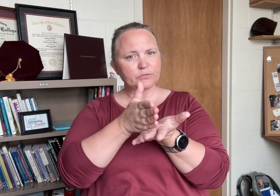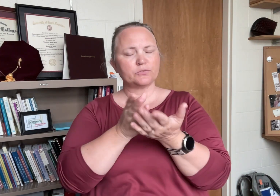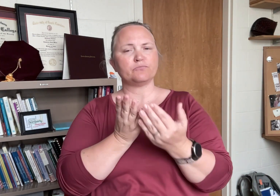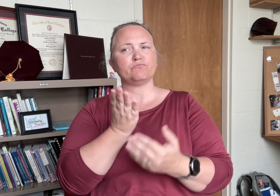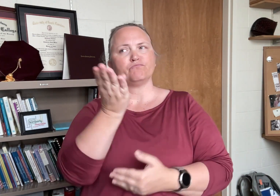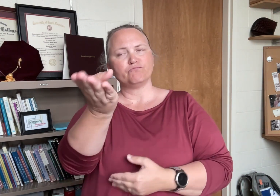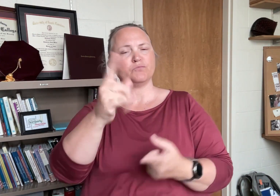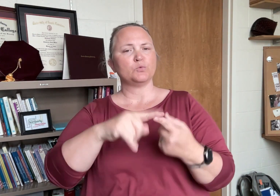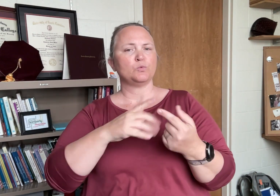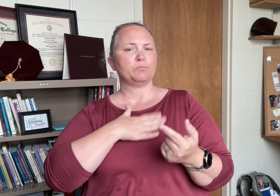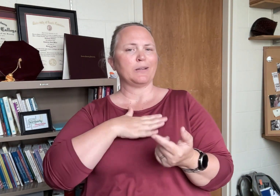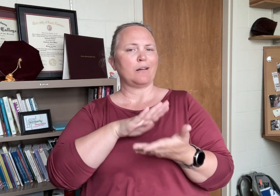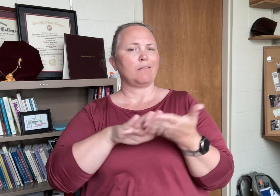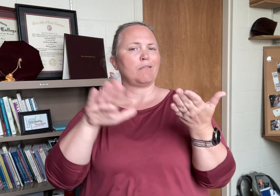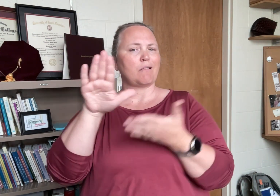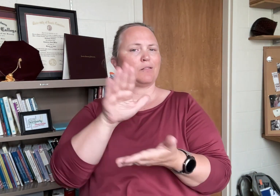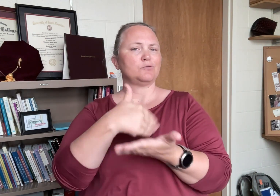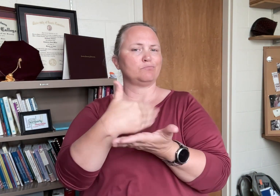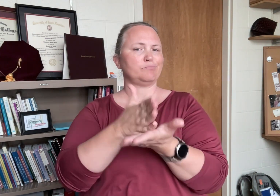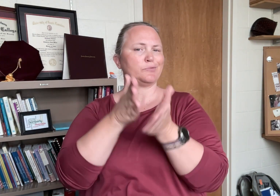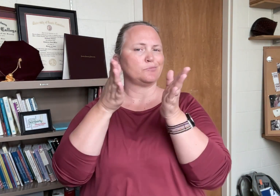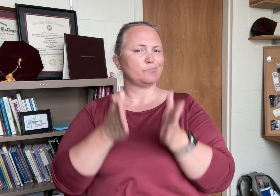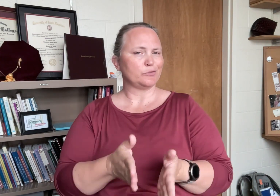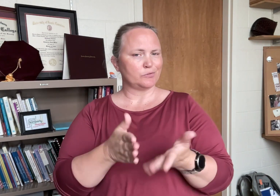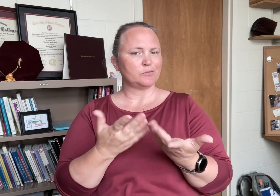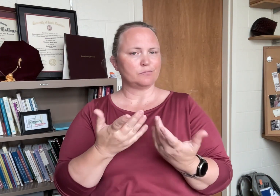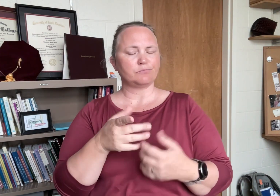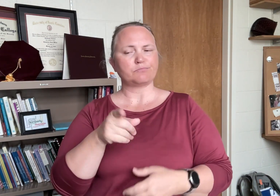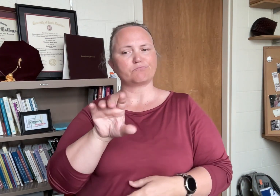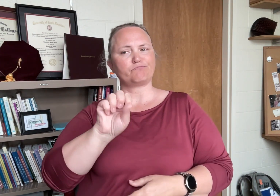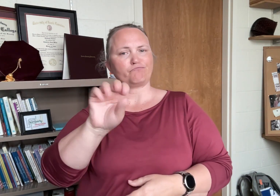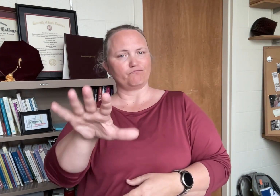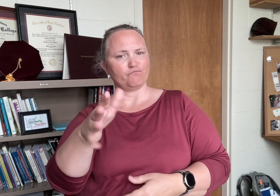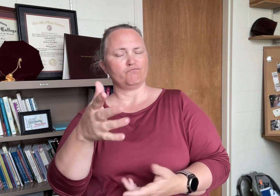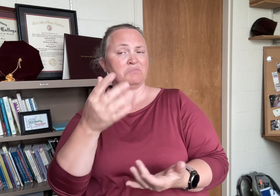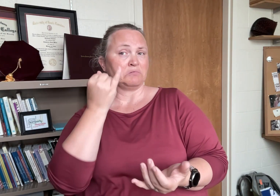but a draft budget, and I sent it to the grant person in my university,